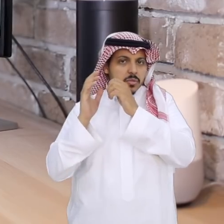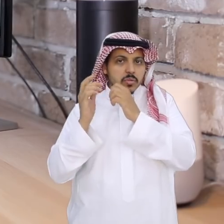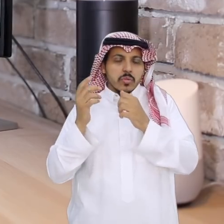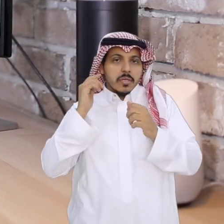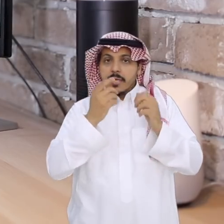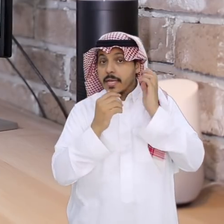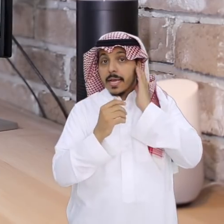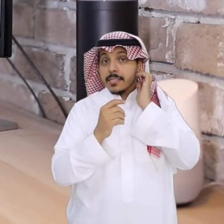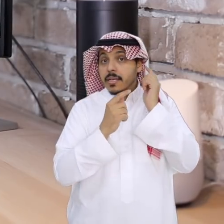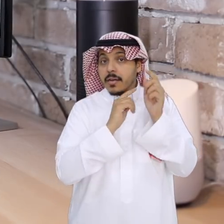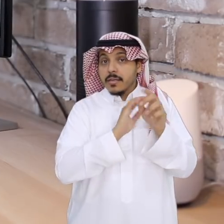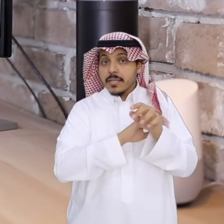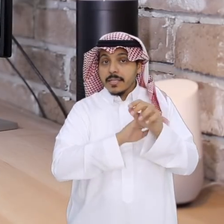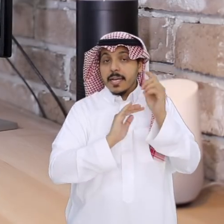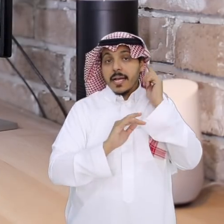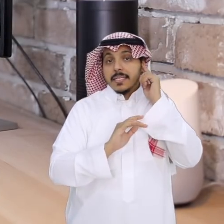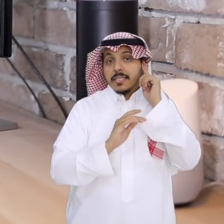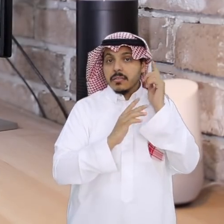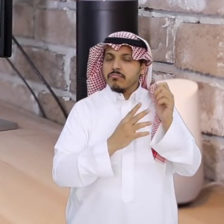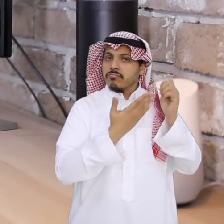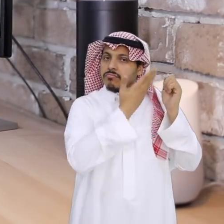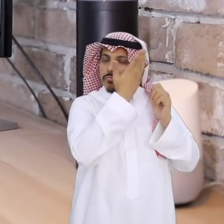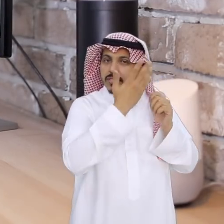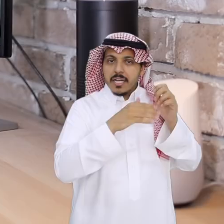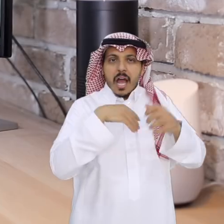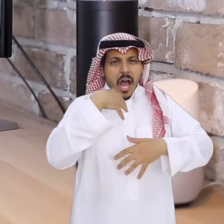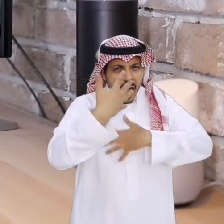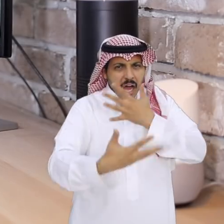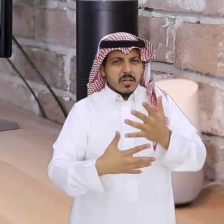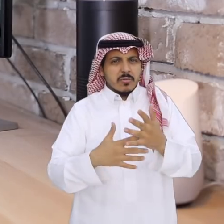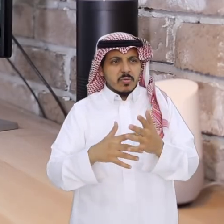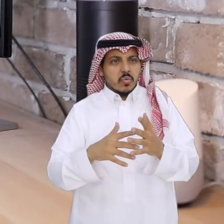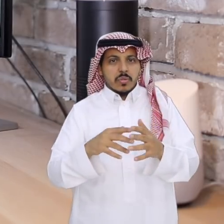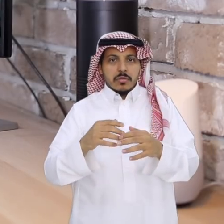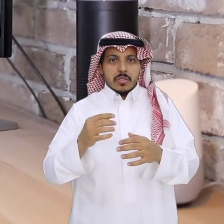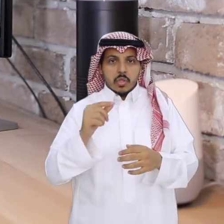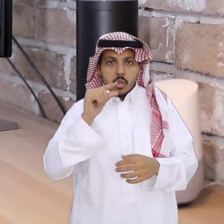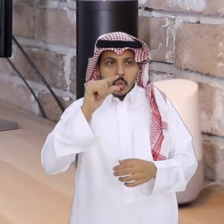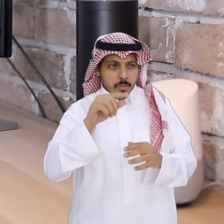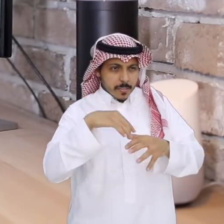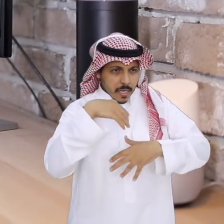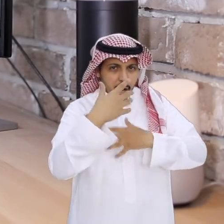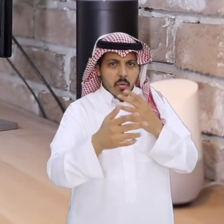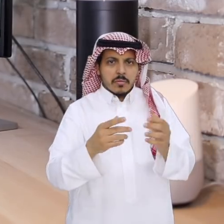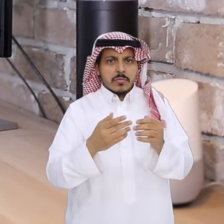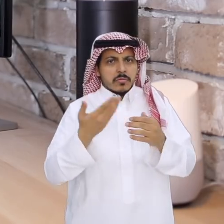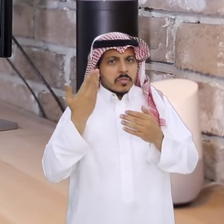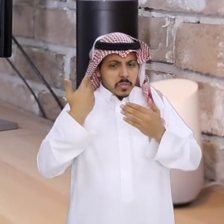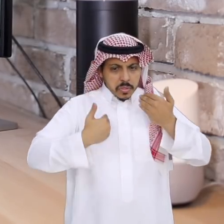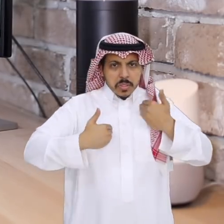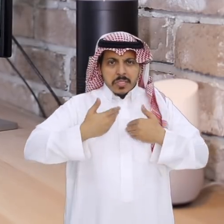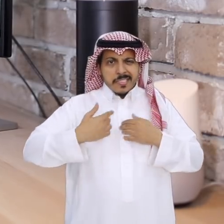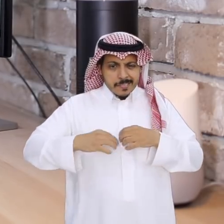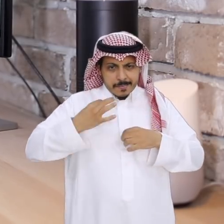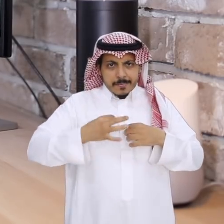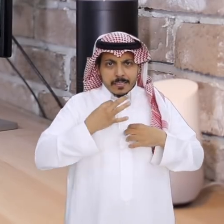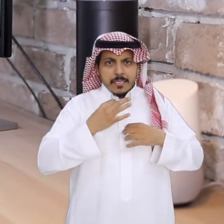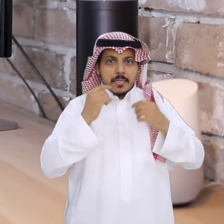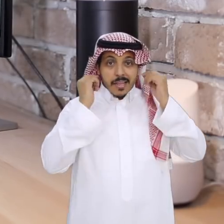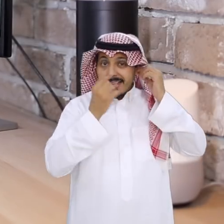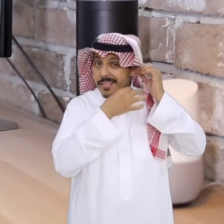Doctors tried to help her with reconstruction surgeries.